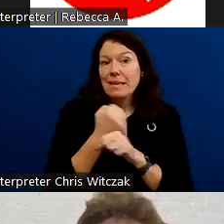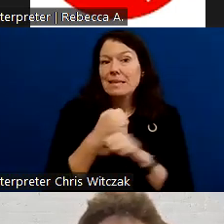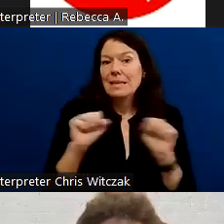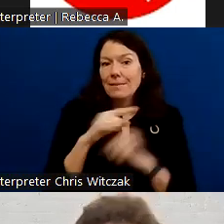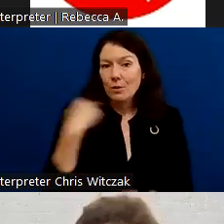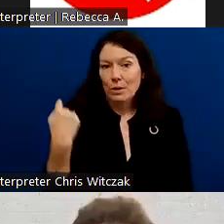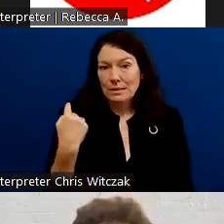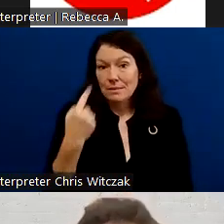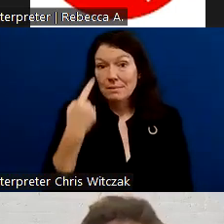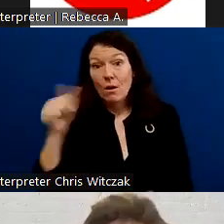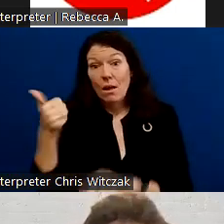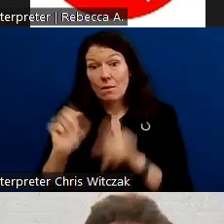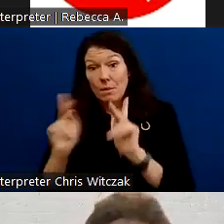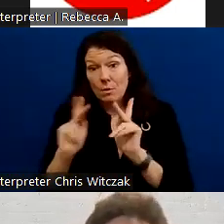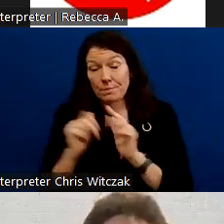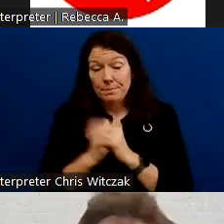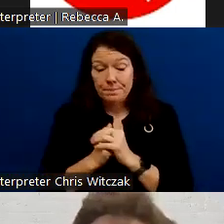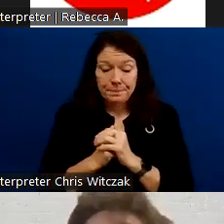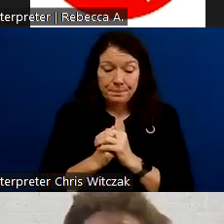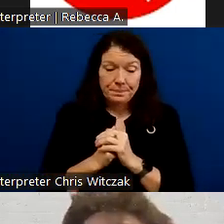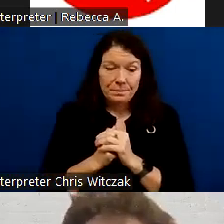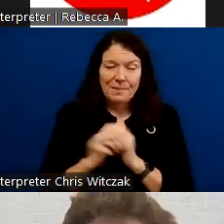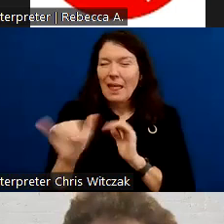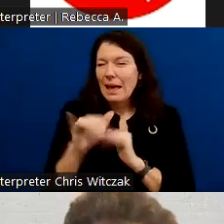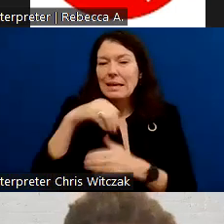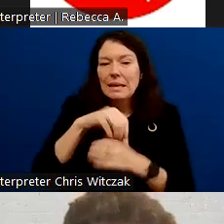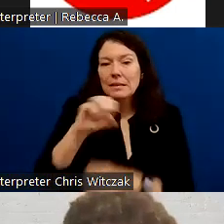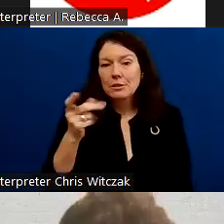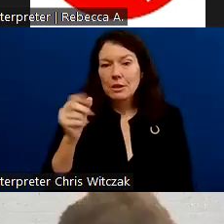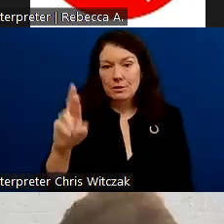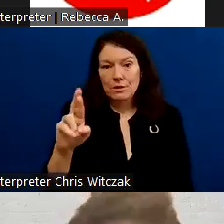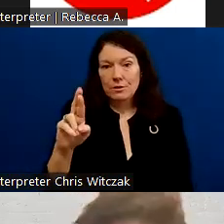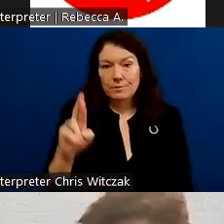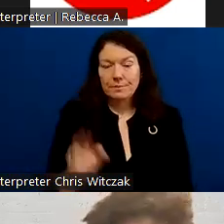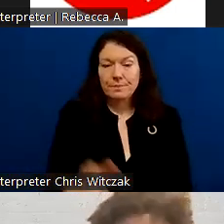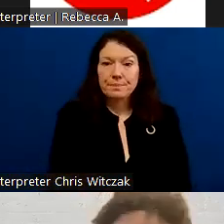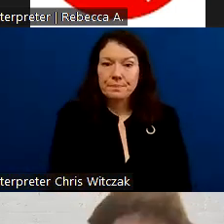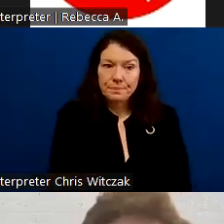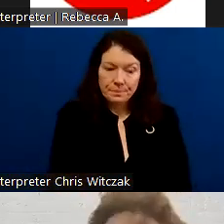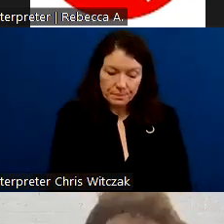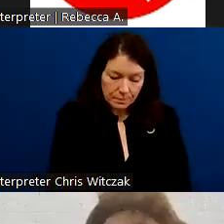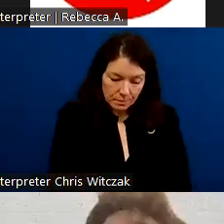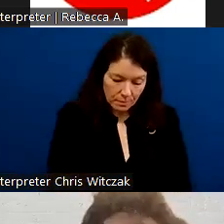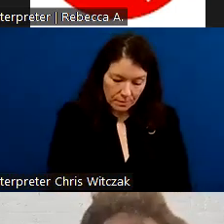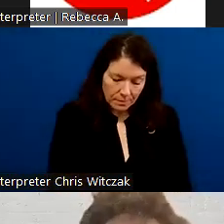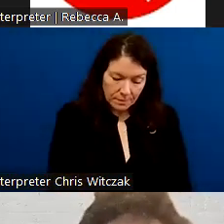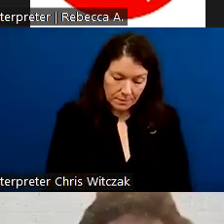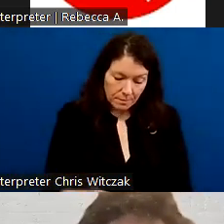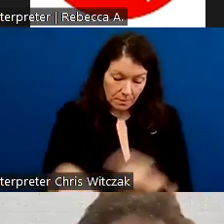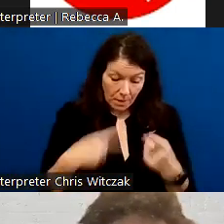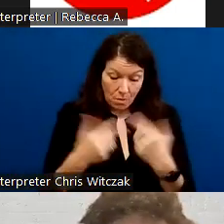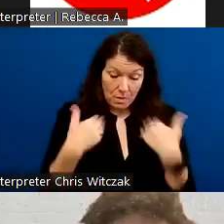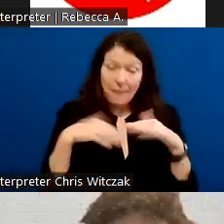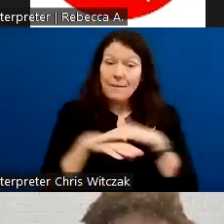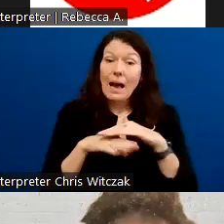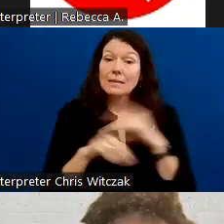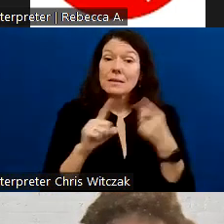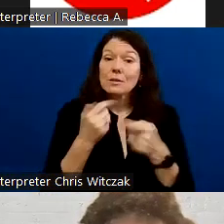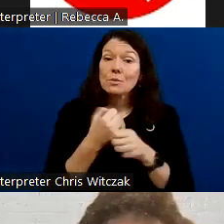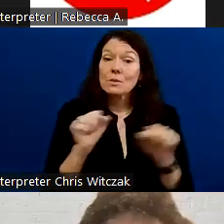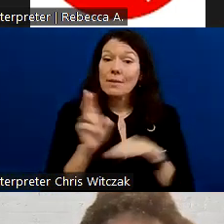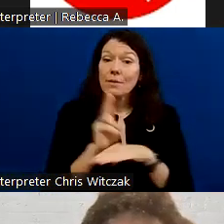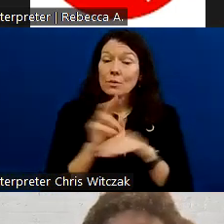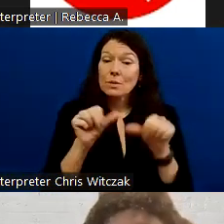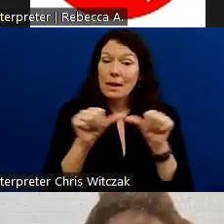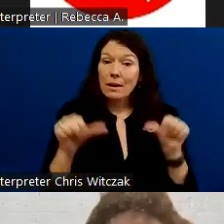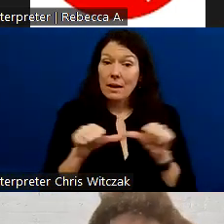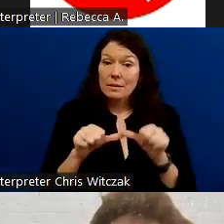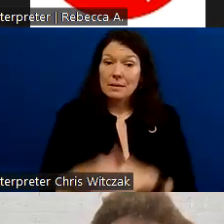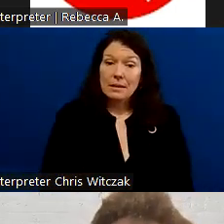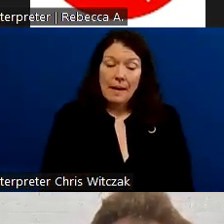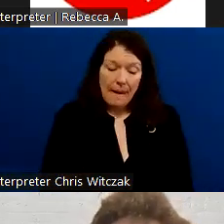for others in a shelter setting when they have access to safe use areas and so keeping